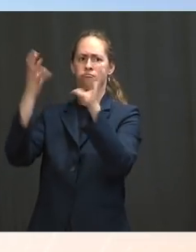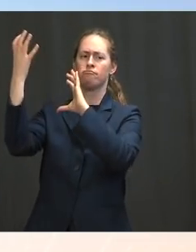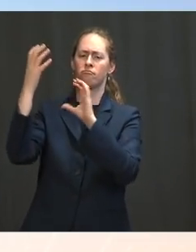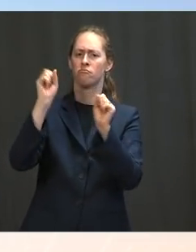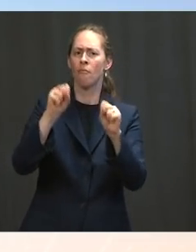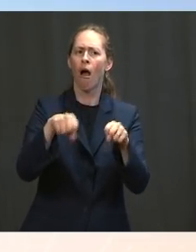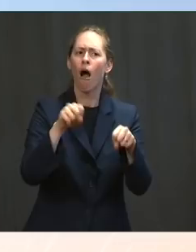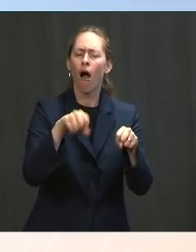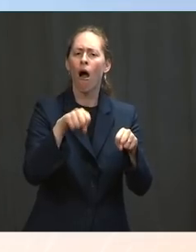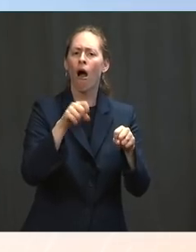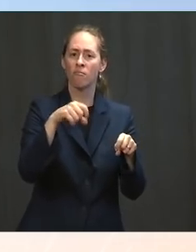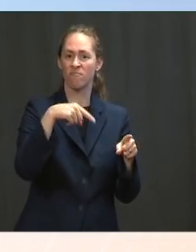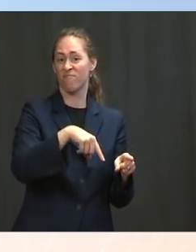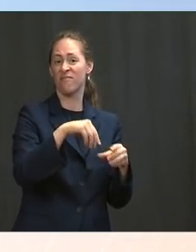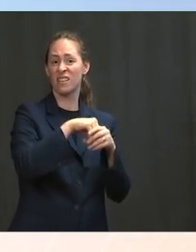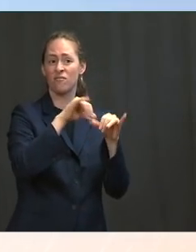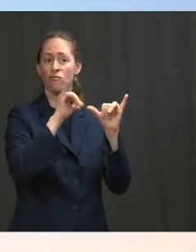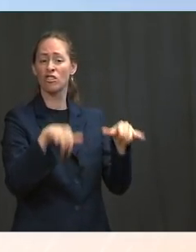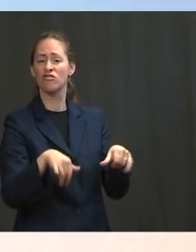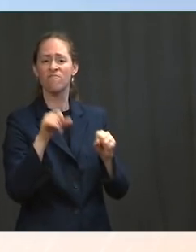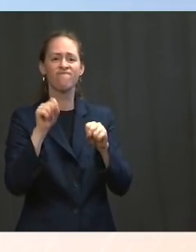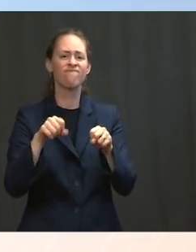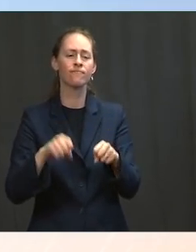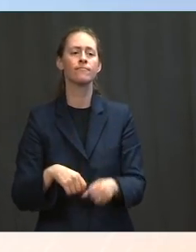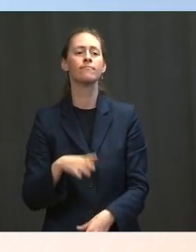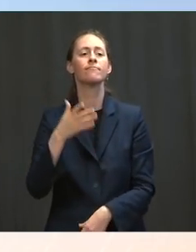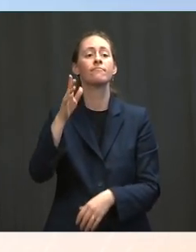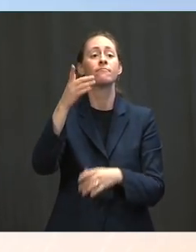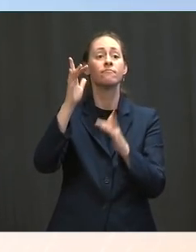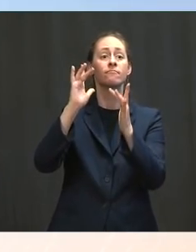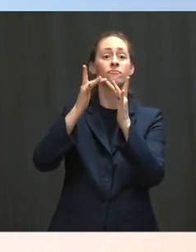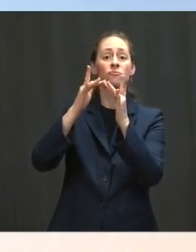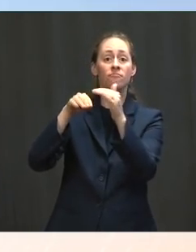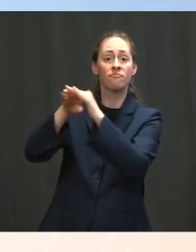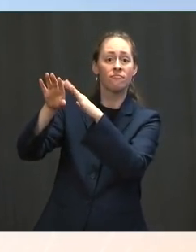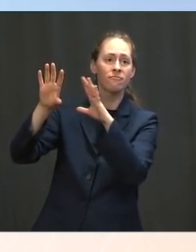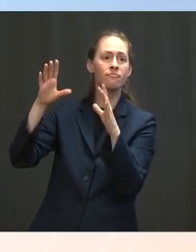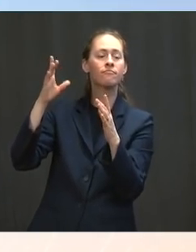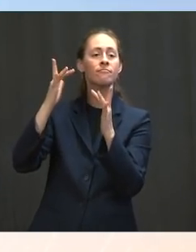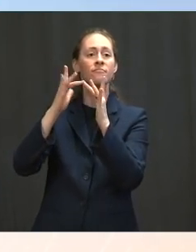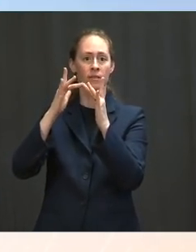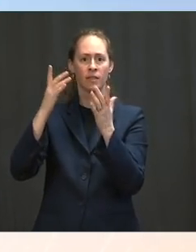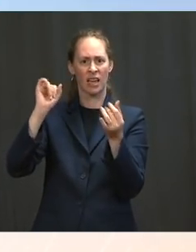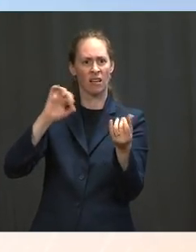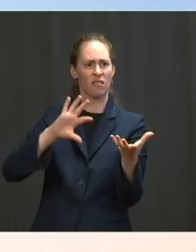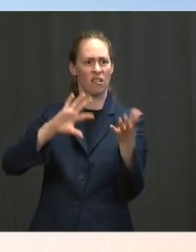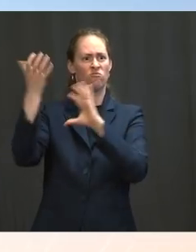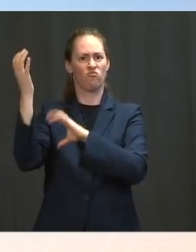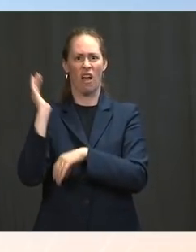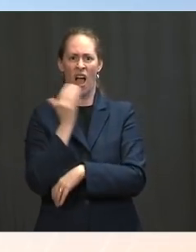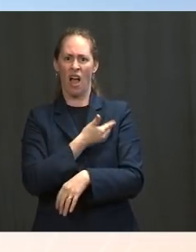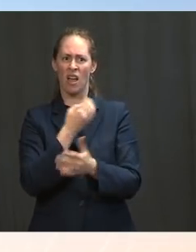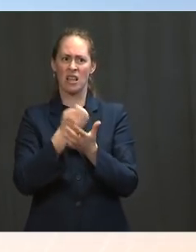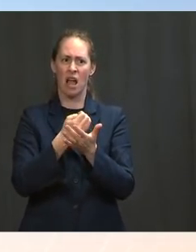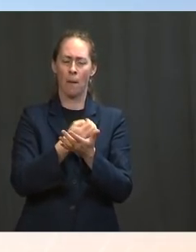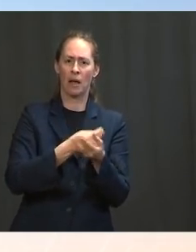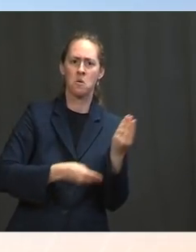If there's a cyberattack that takes out an entire sector of the American economy, that would have an enormous, broad impact.